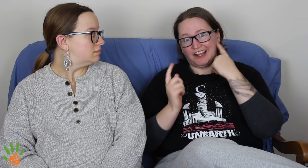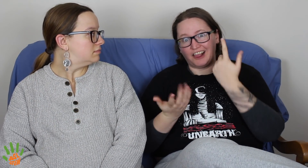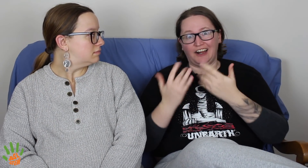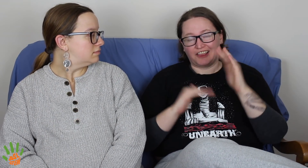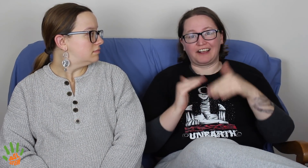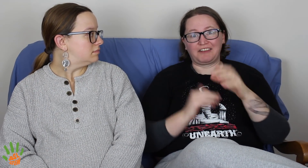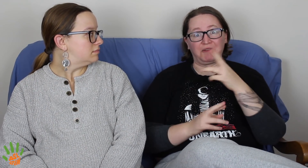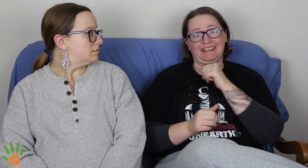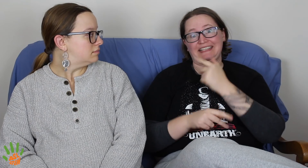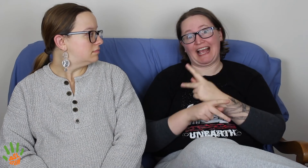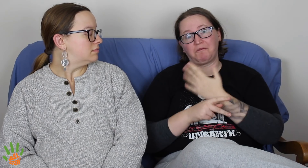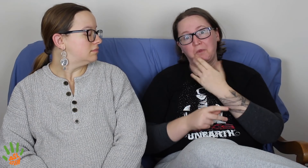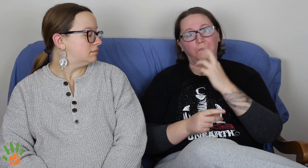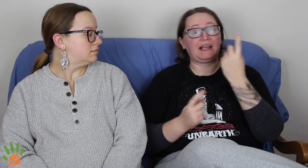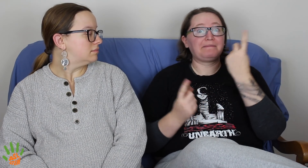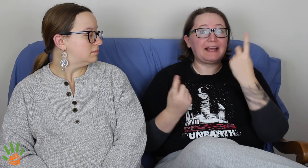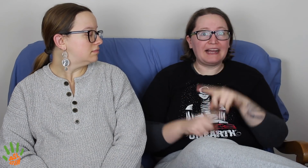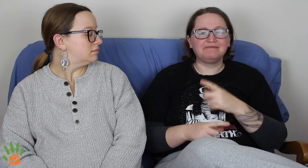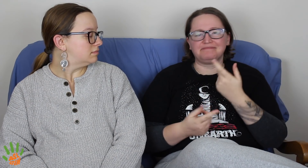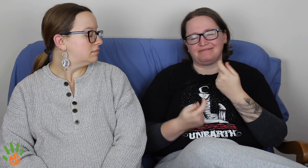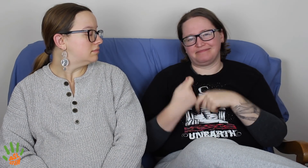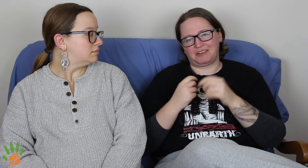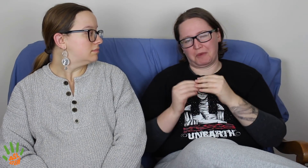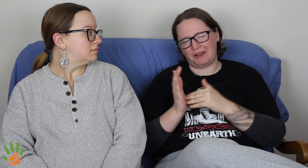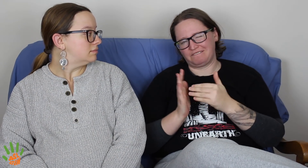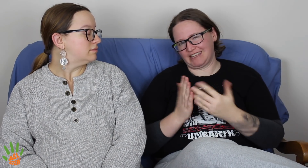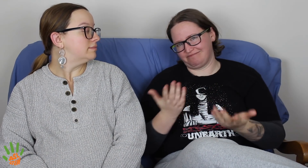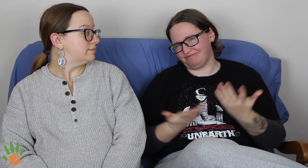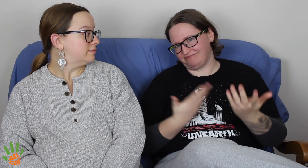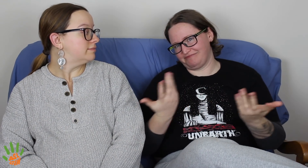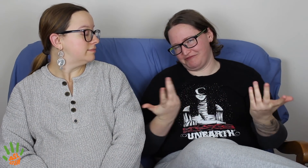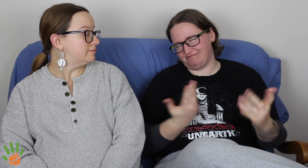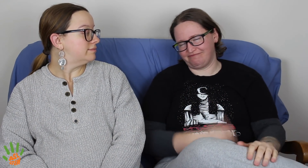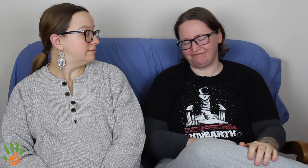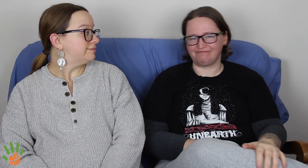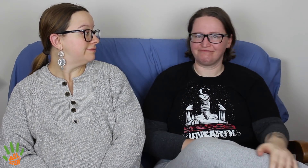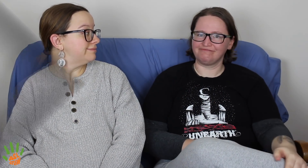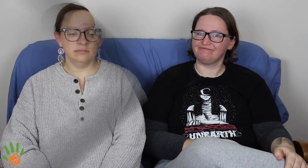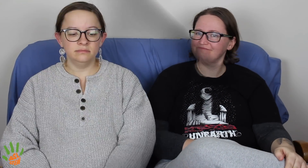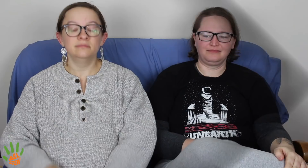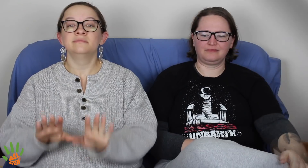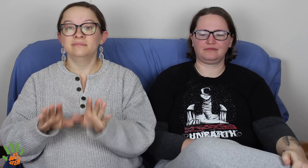If your hearing loss changes or you don't take care of them, or something happens, obviously they'll need to be replaced more often.